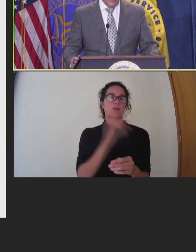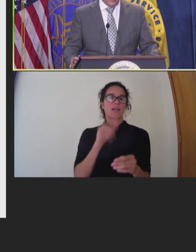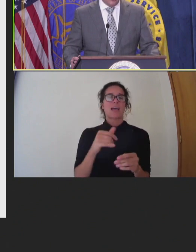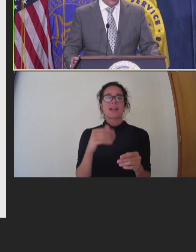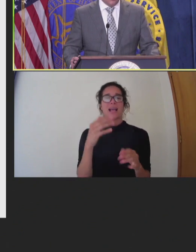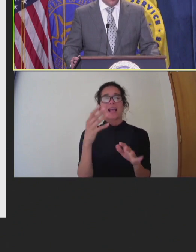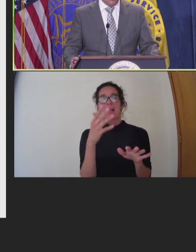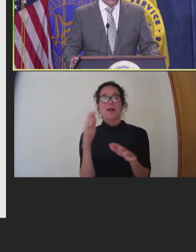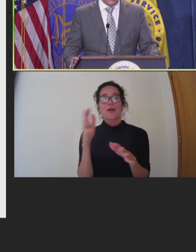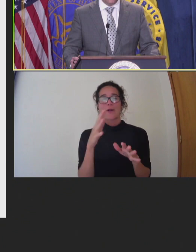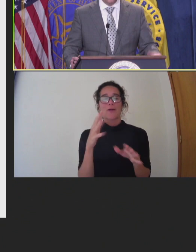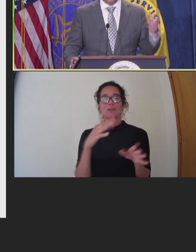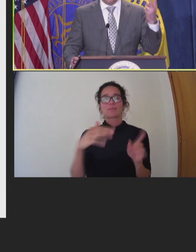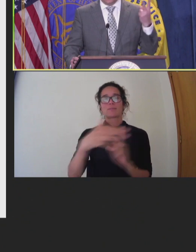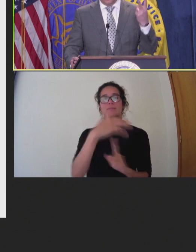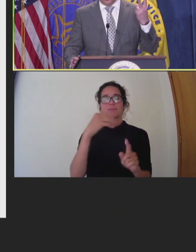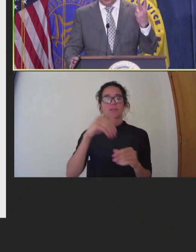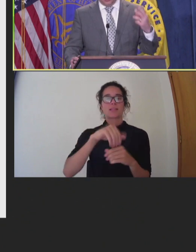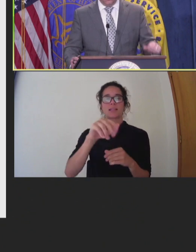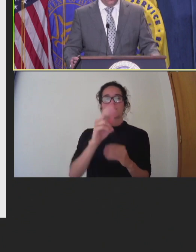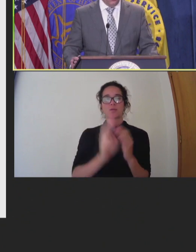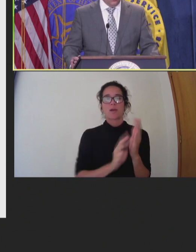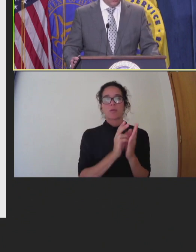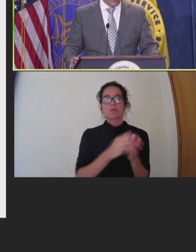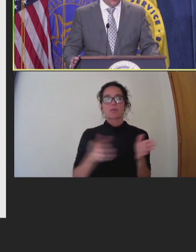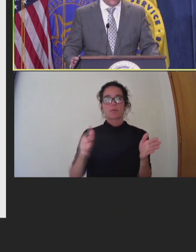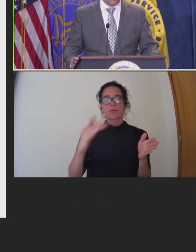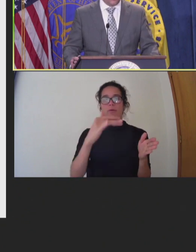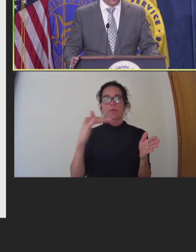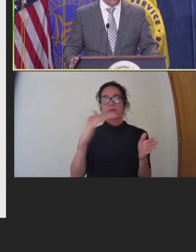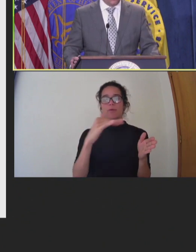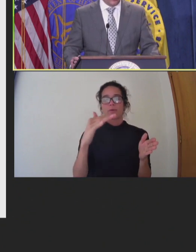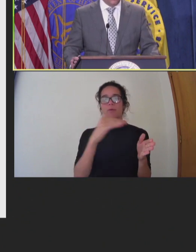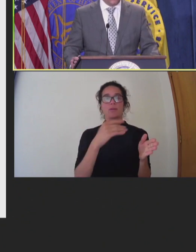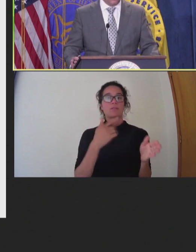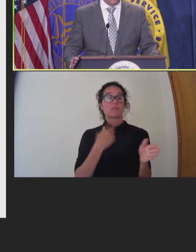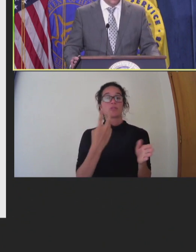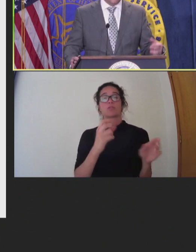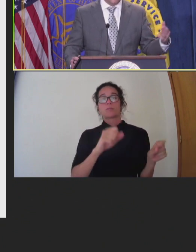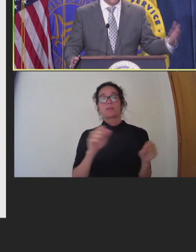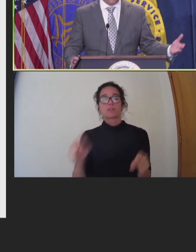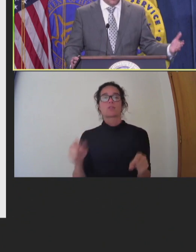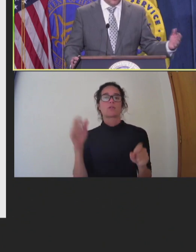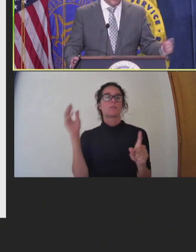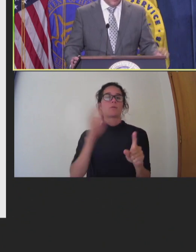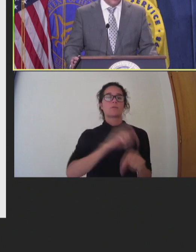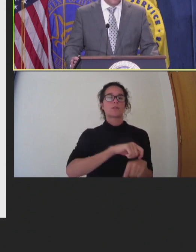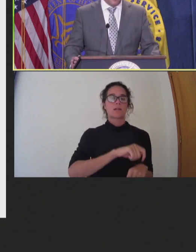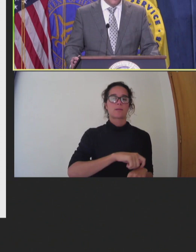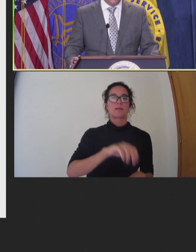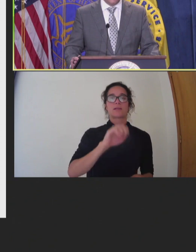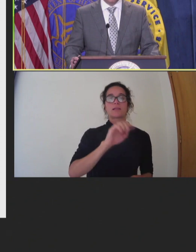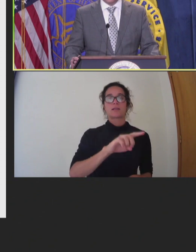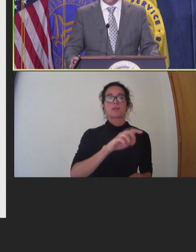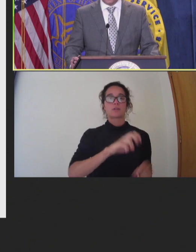And we had two potential exposure times. So, the ED trip on the 8th and then the admission on the